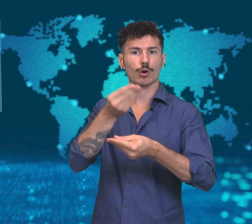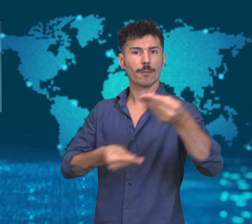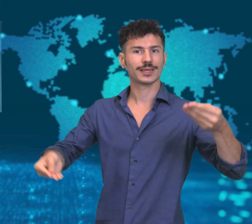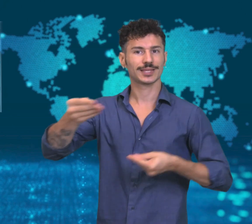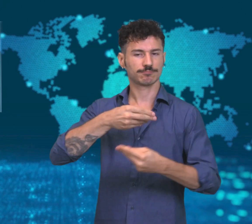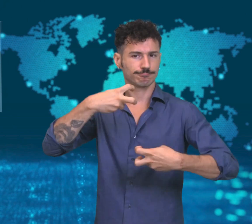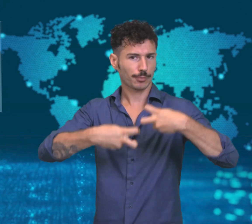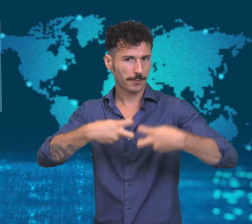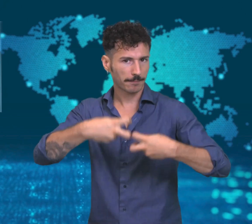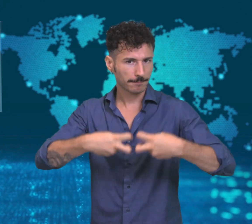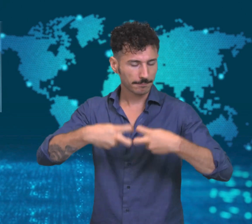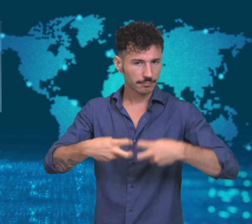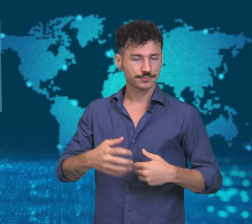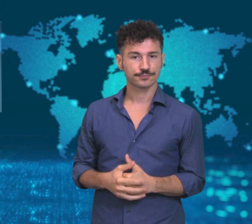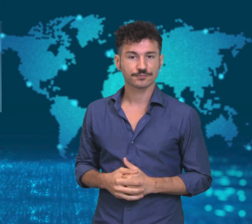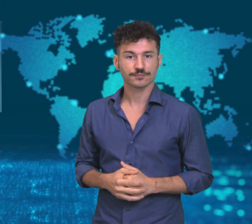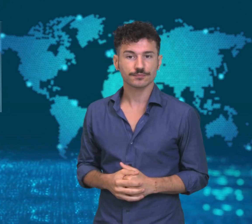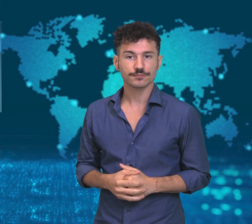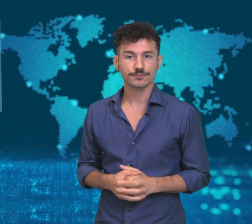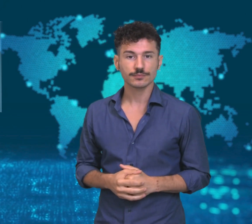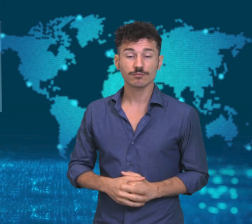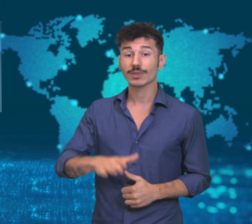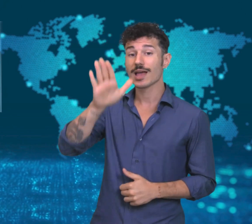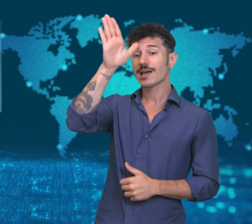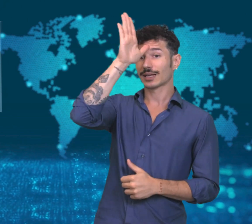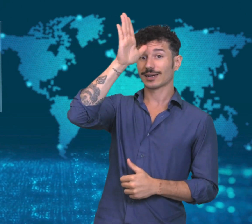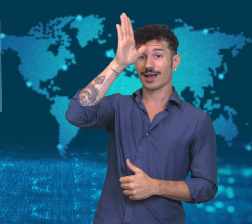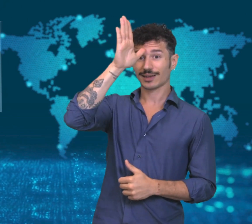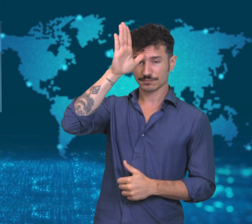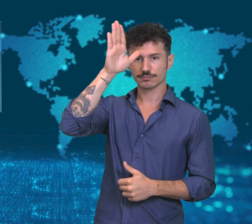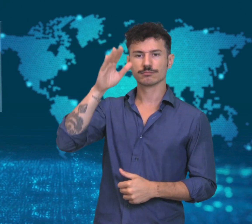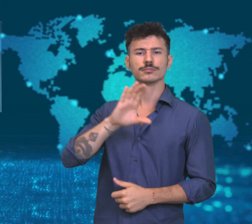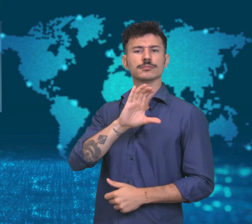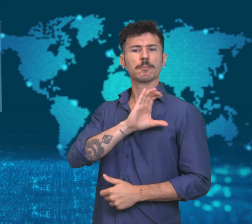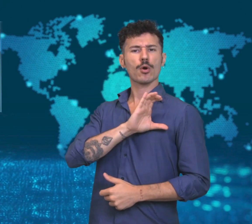the pandemic and the struggling economy.